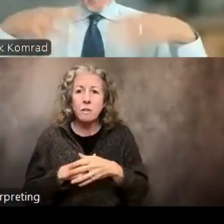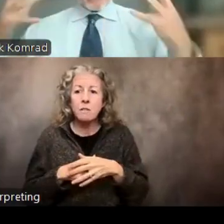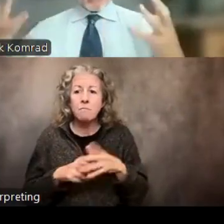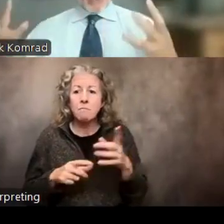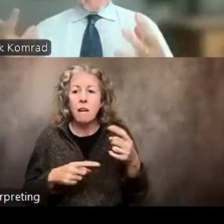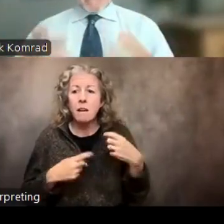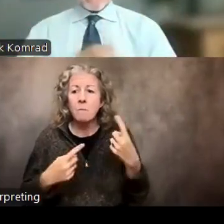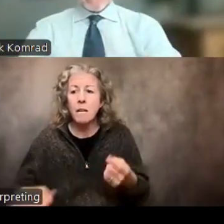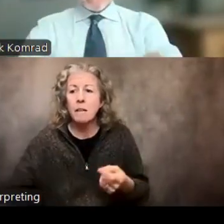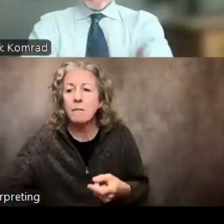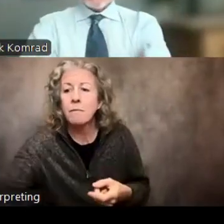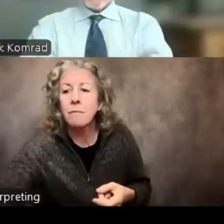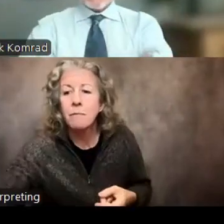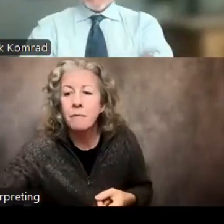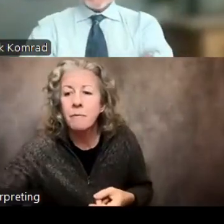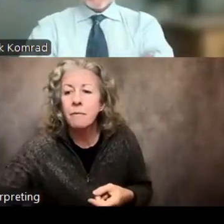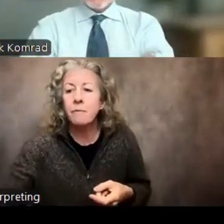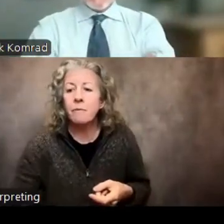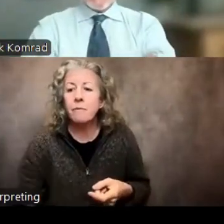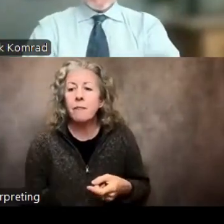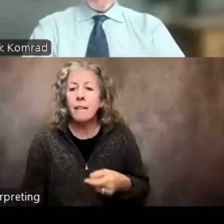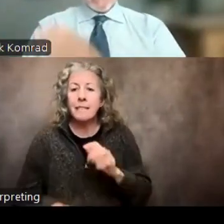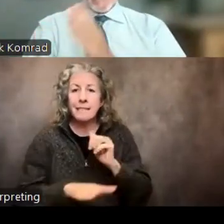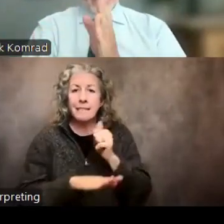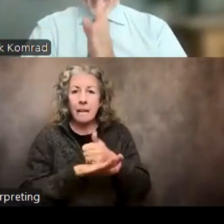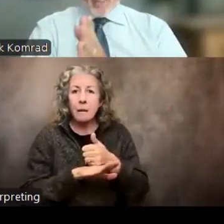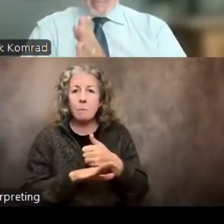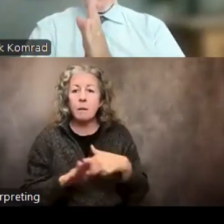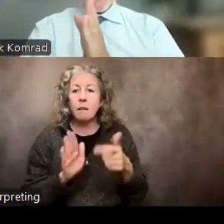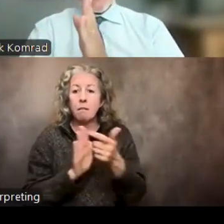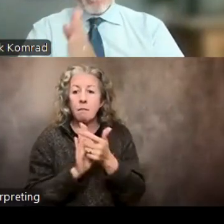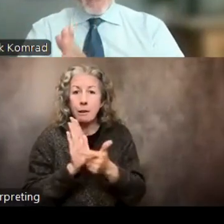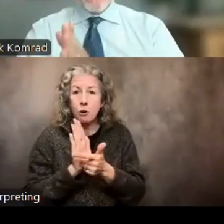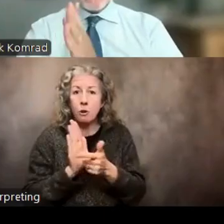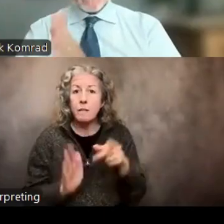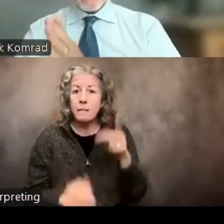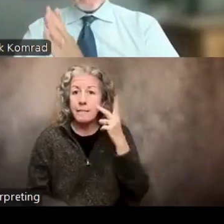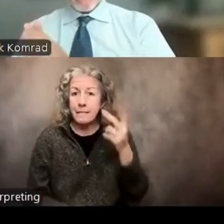rolled out and legalized, we see the gradual moving of the goal